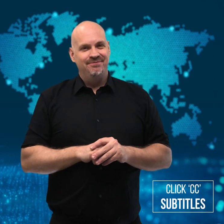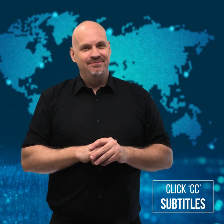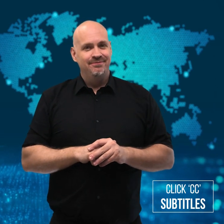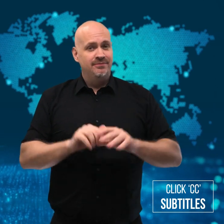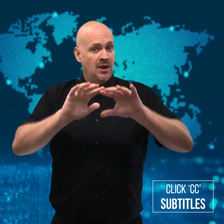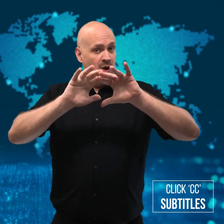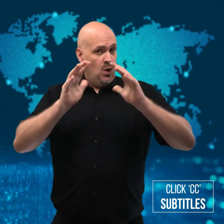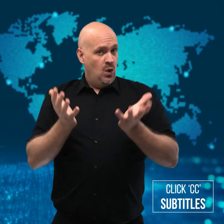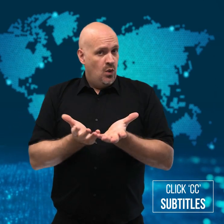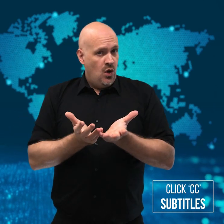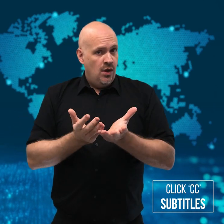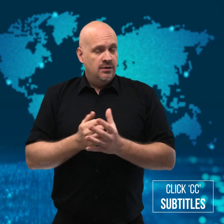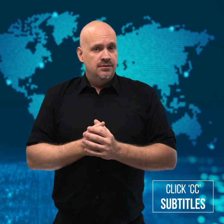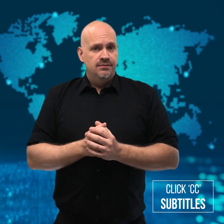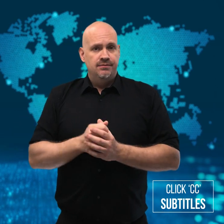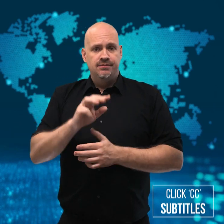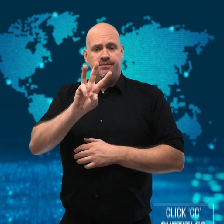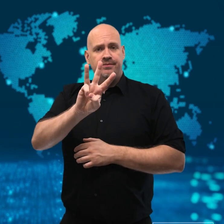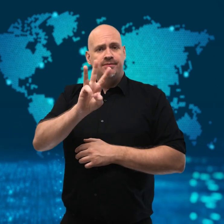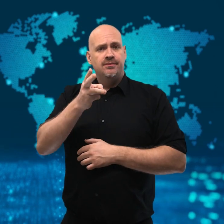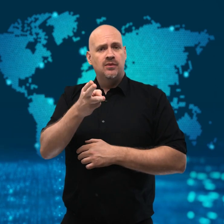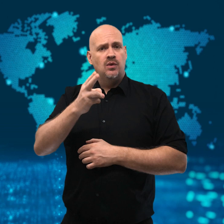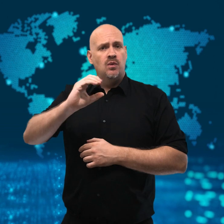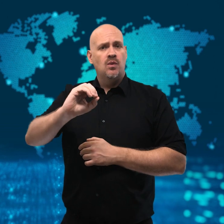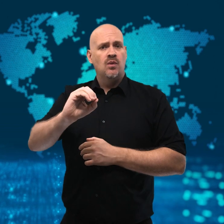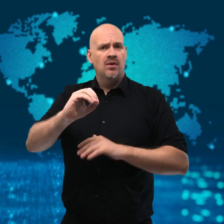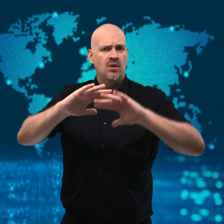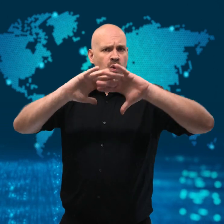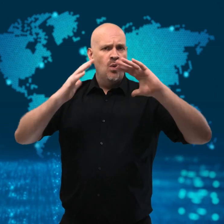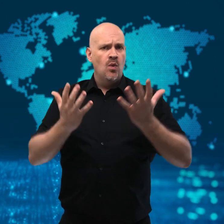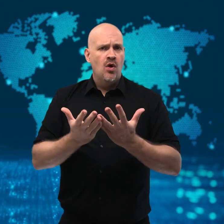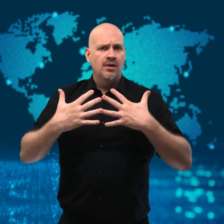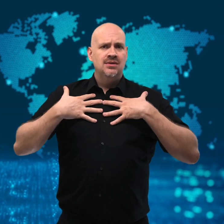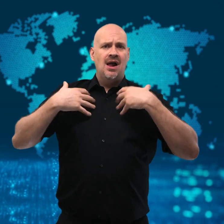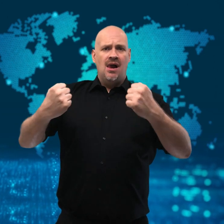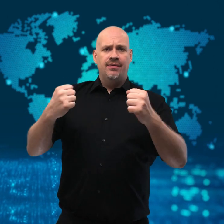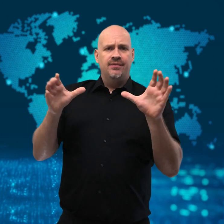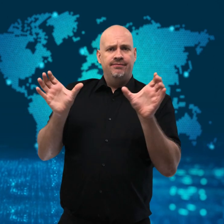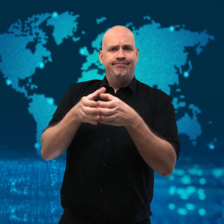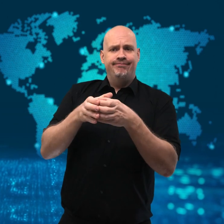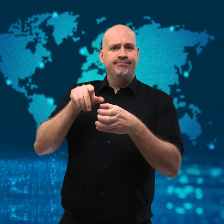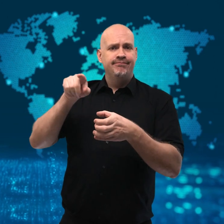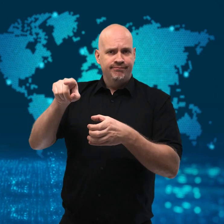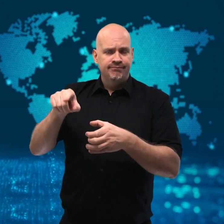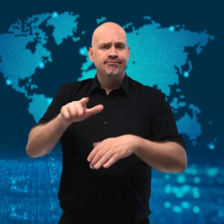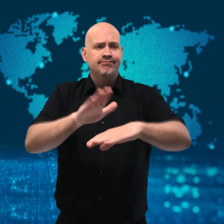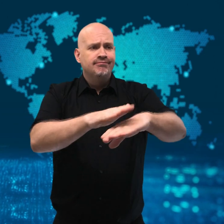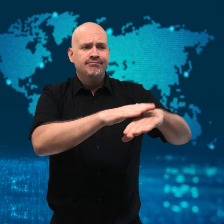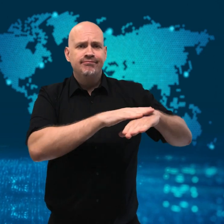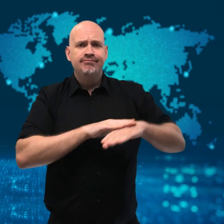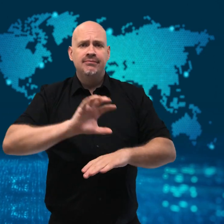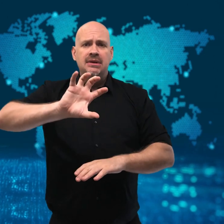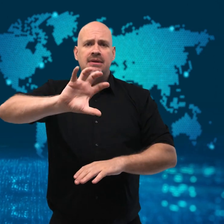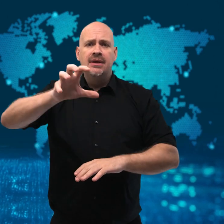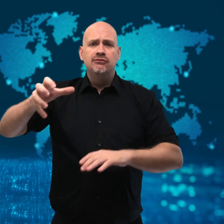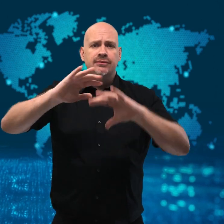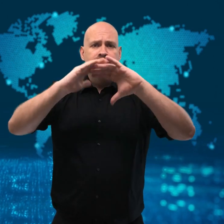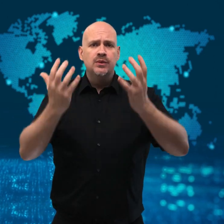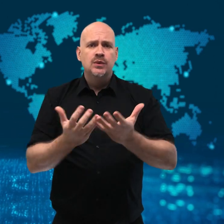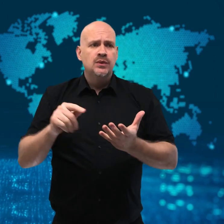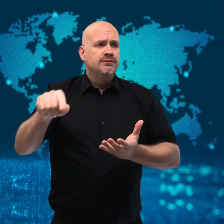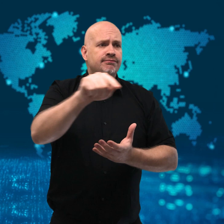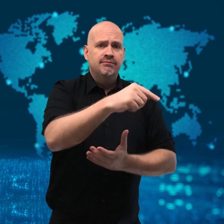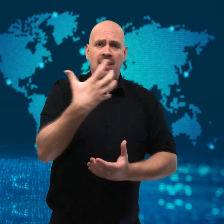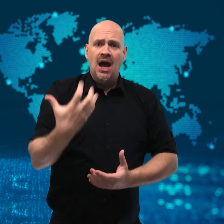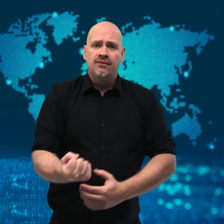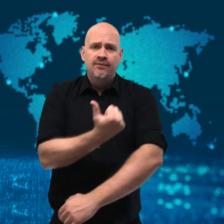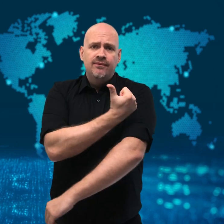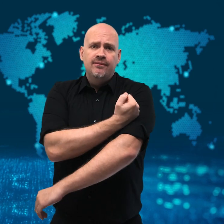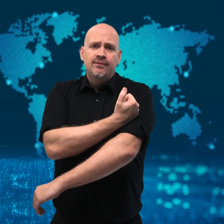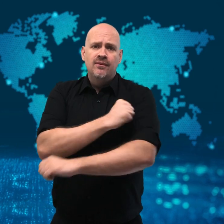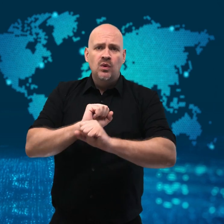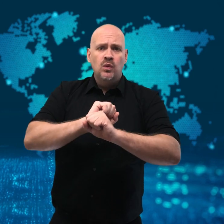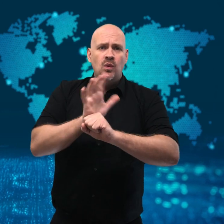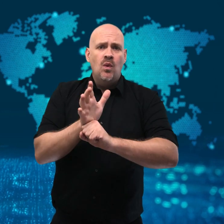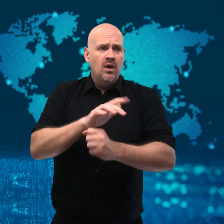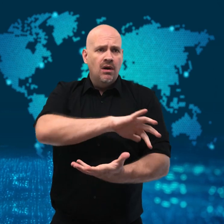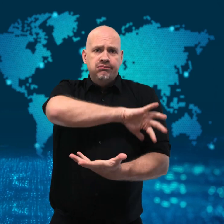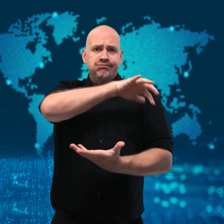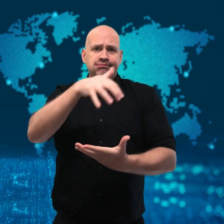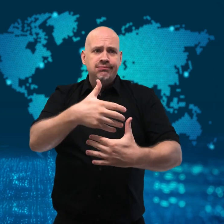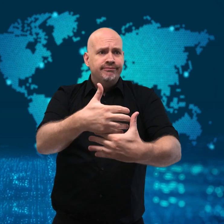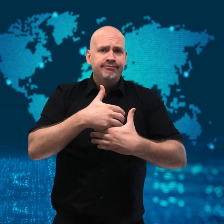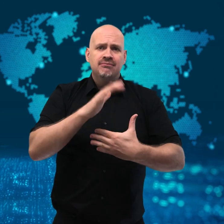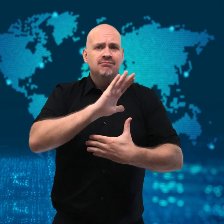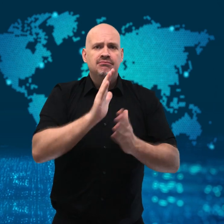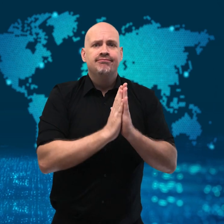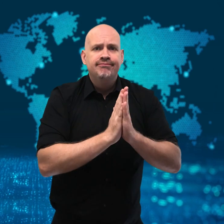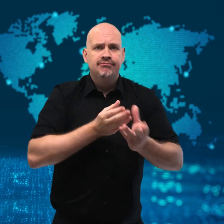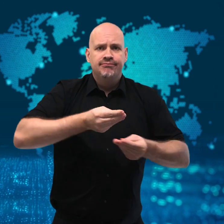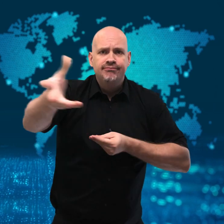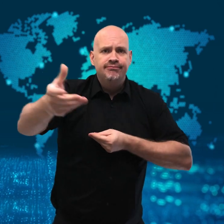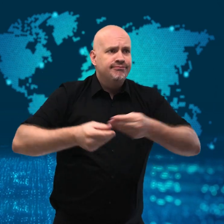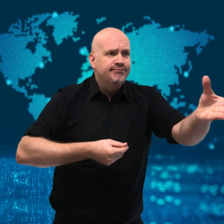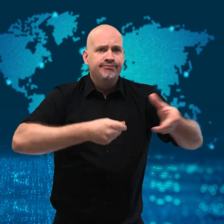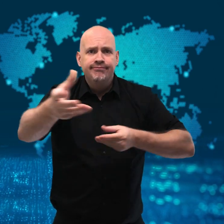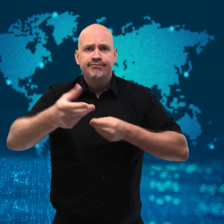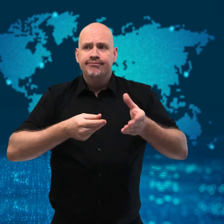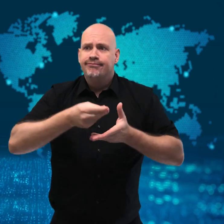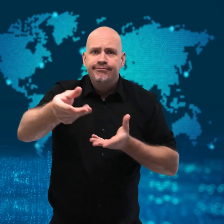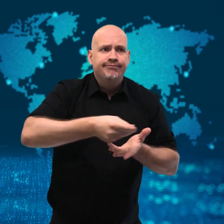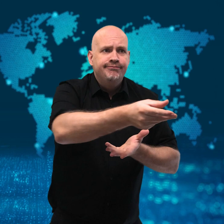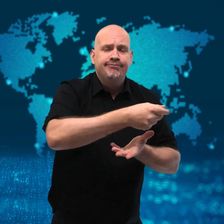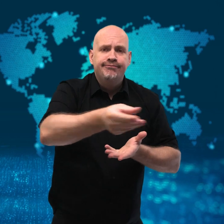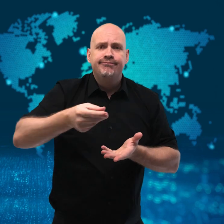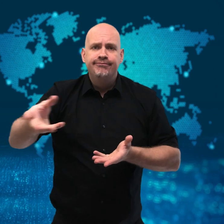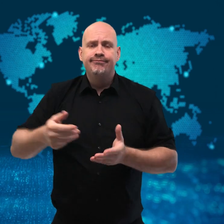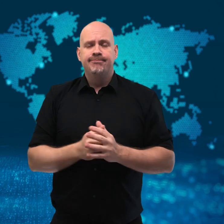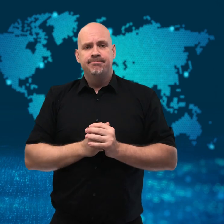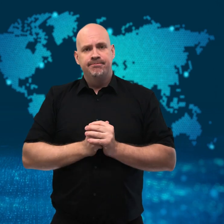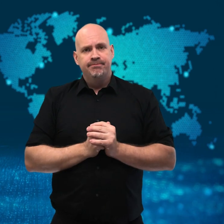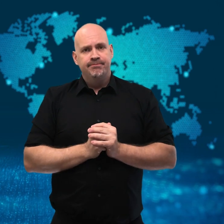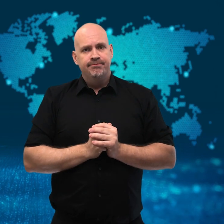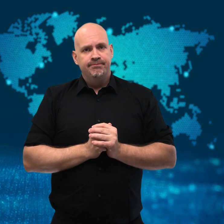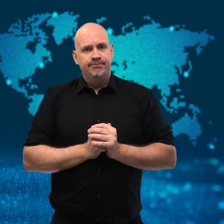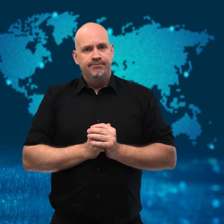WHO urges countries to donate shots.